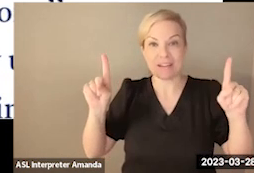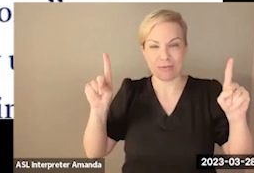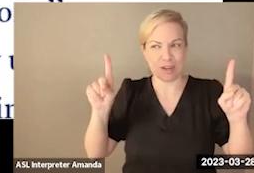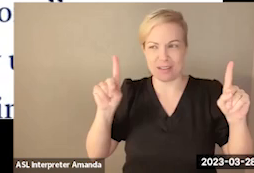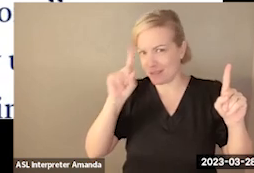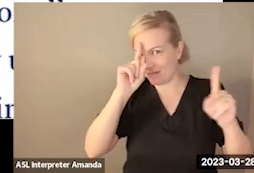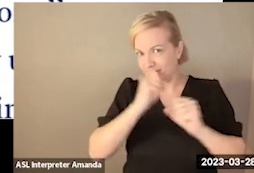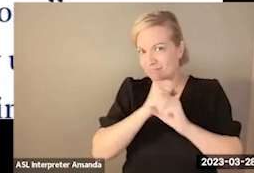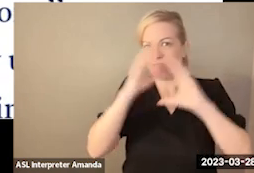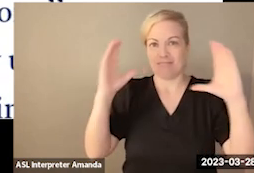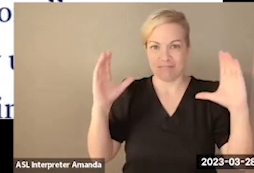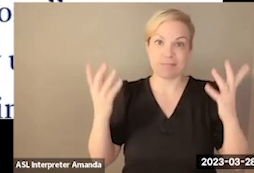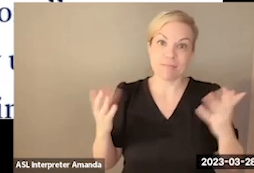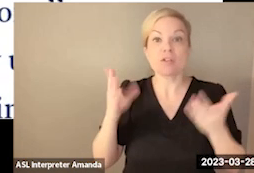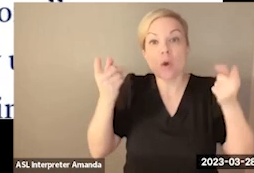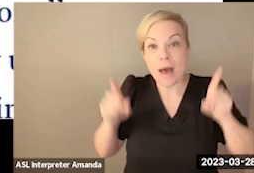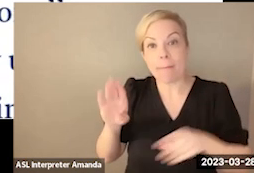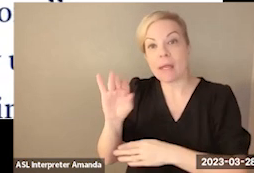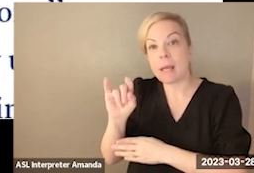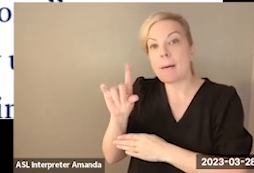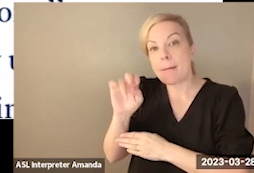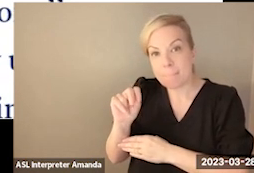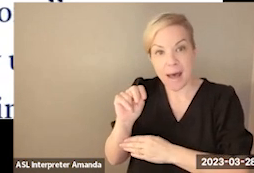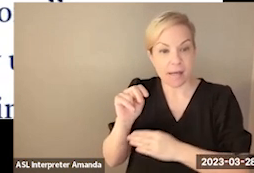Debbie Stine, Science & Technology Policy Academy: So the Biden administration, I think this is a really